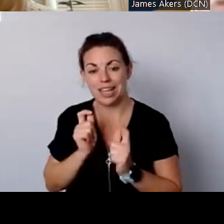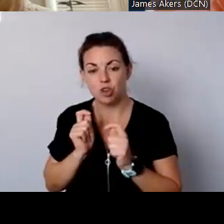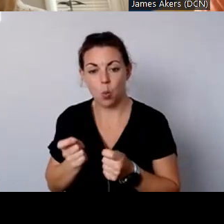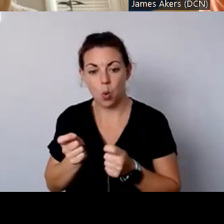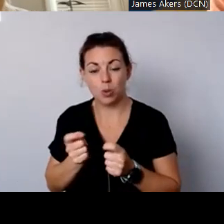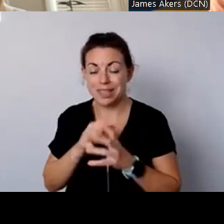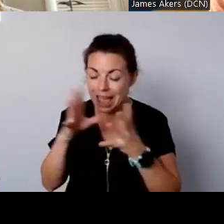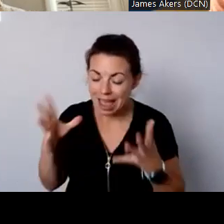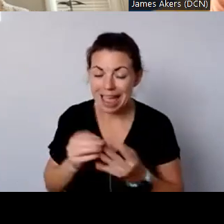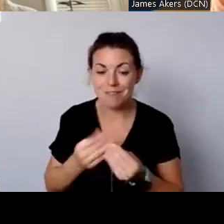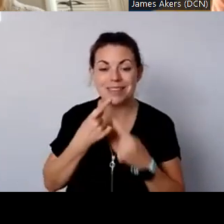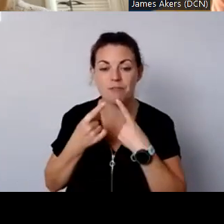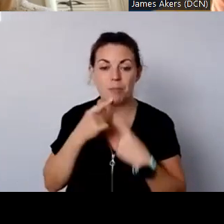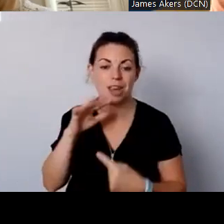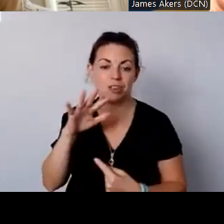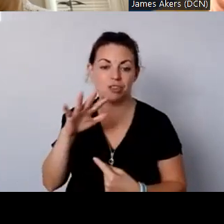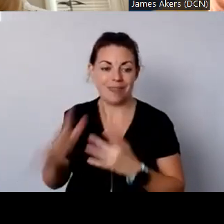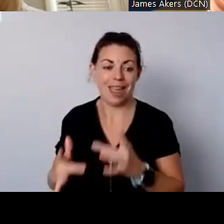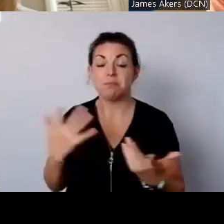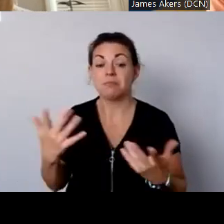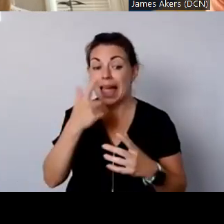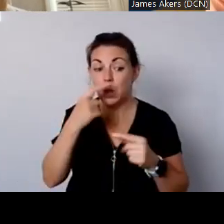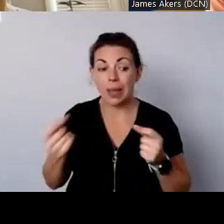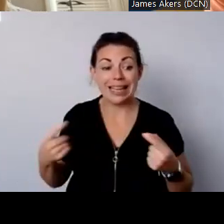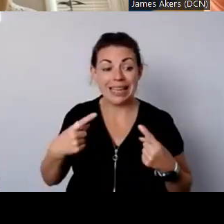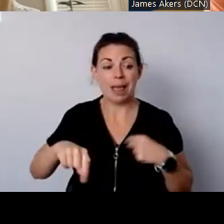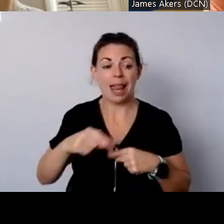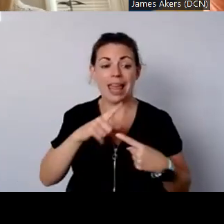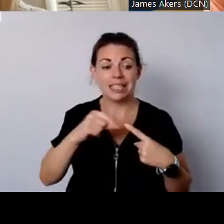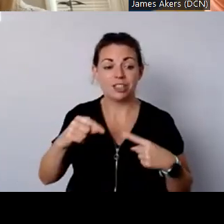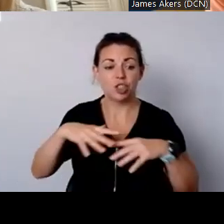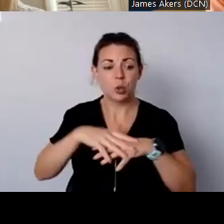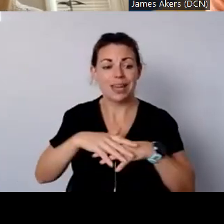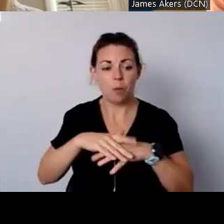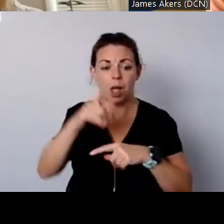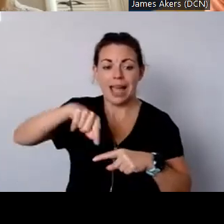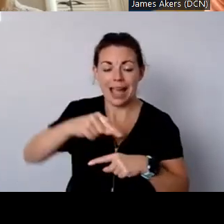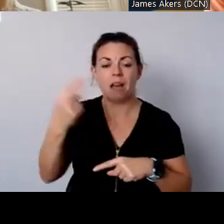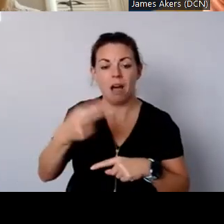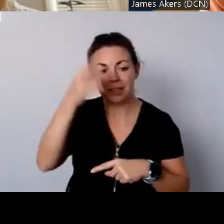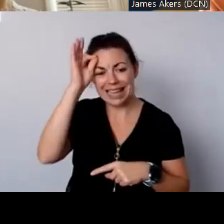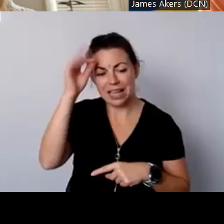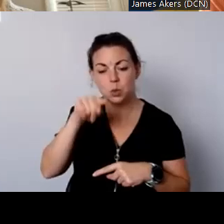You can e-mail us on digitalnetwork@artscouncil.org.uk and as Rose mentioned, if you do have